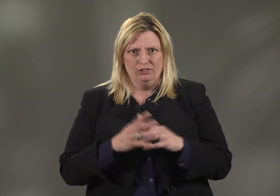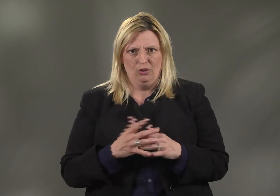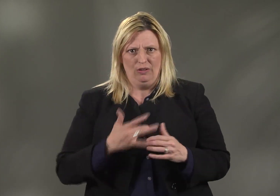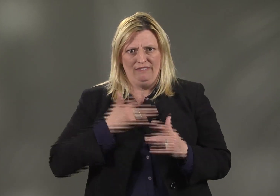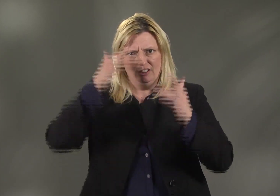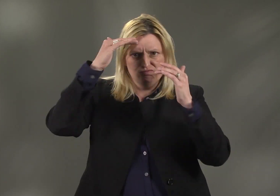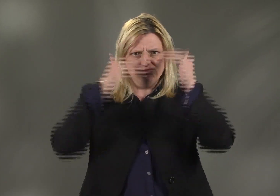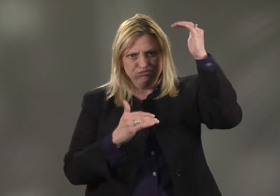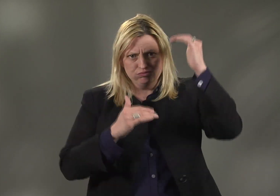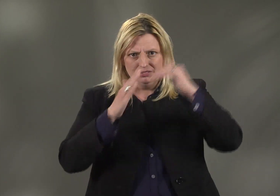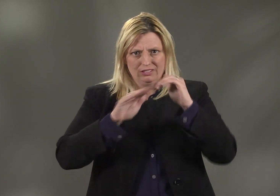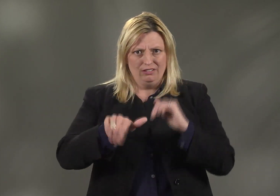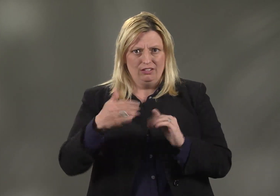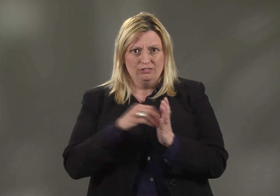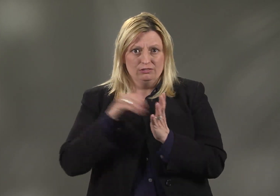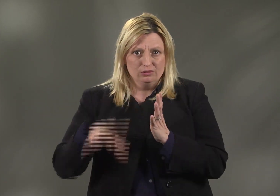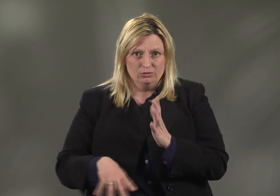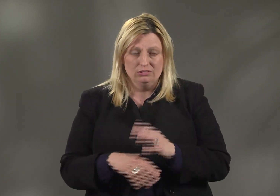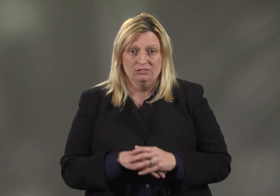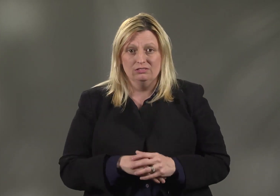or are less important than the other students.